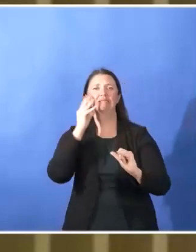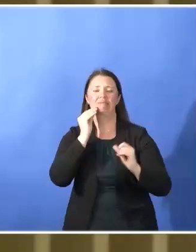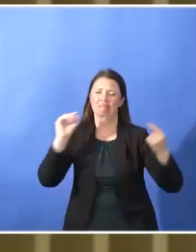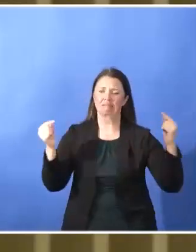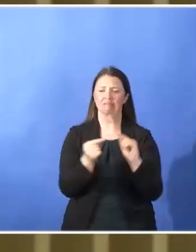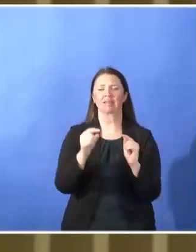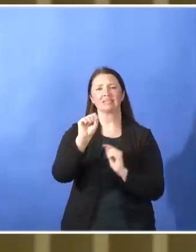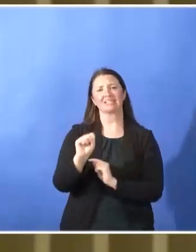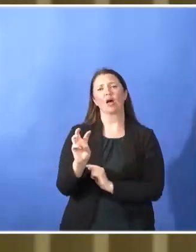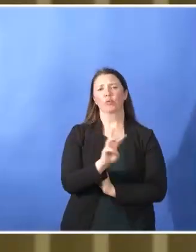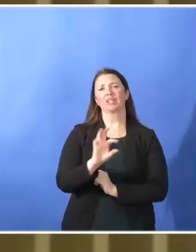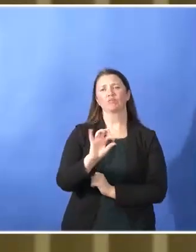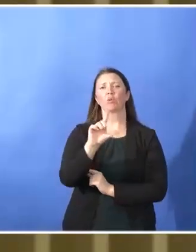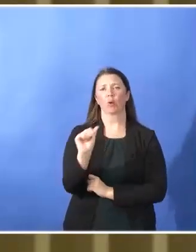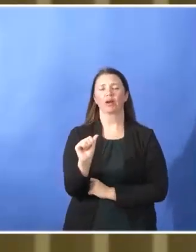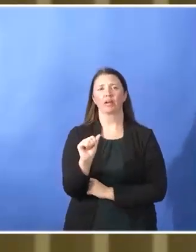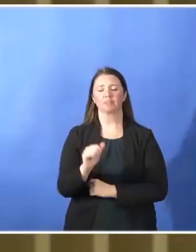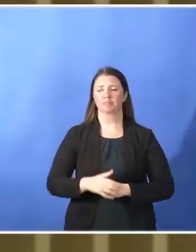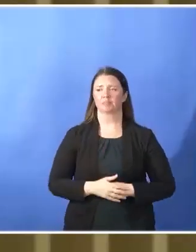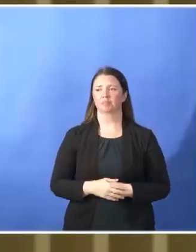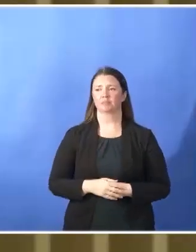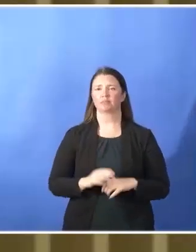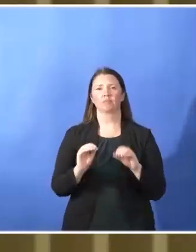OPERATIONS GOING ON NOW. I WANT TO THANK THE CHAIR AND